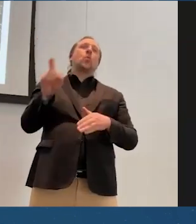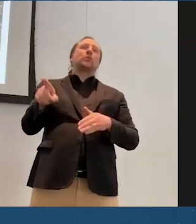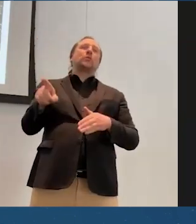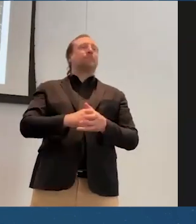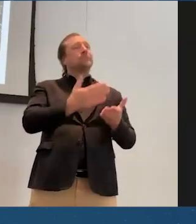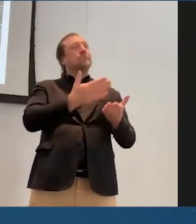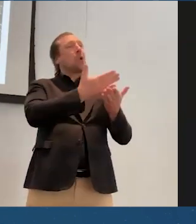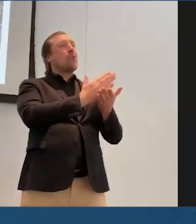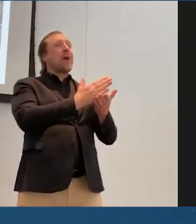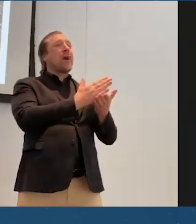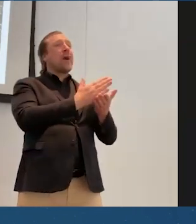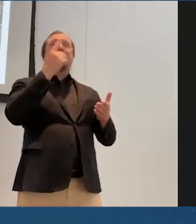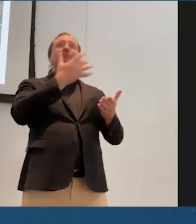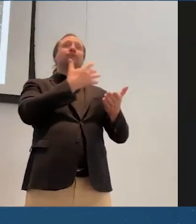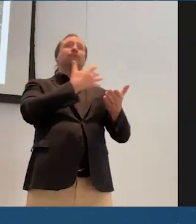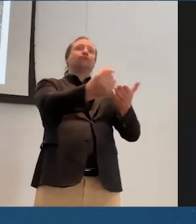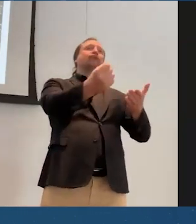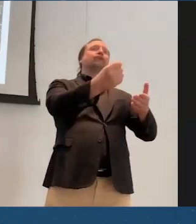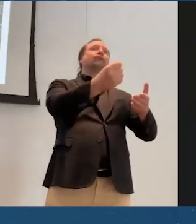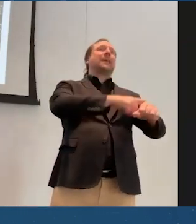Well, I think that's all the time we have for now.